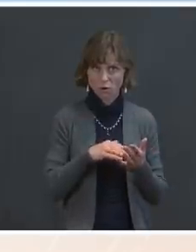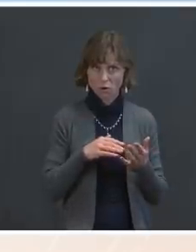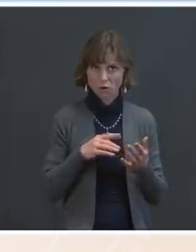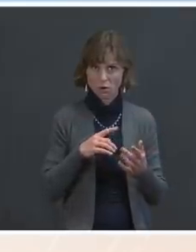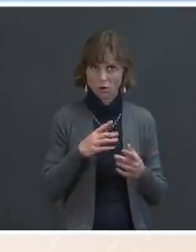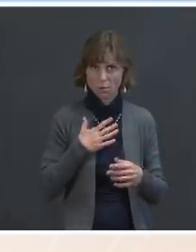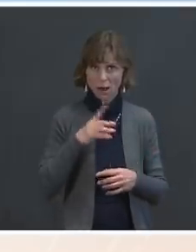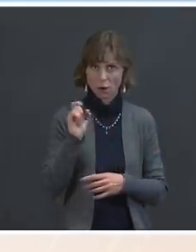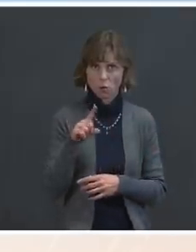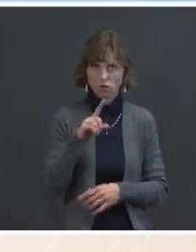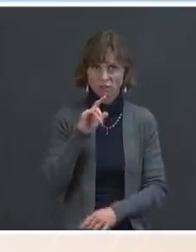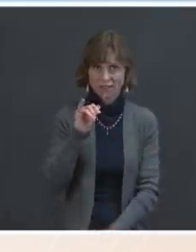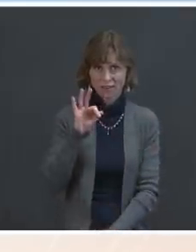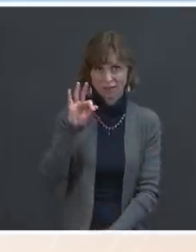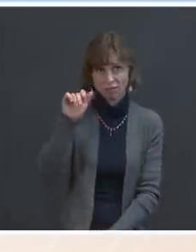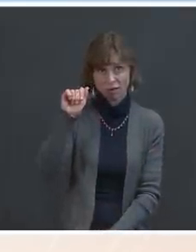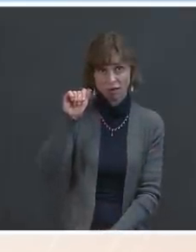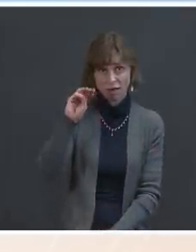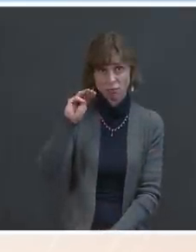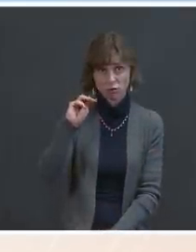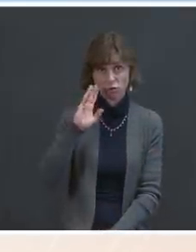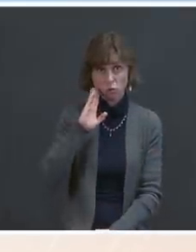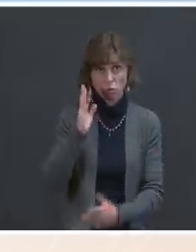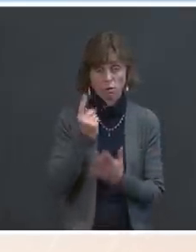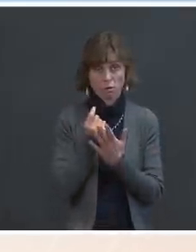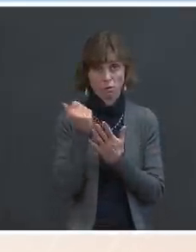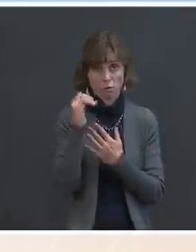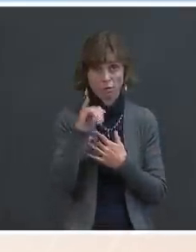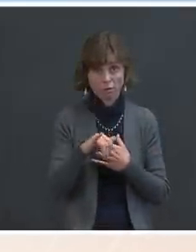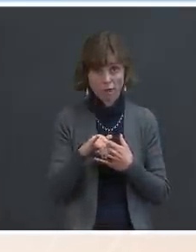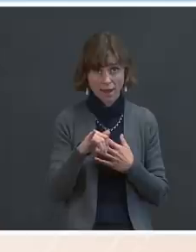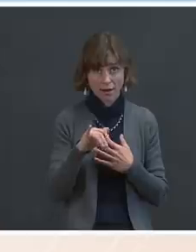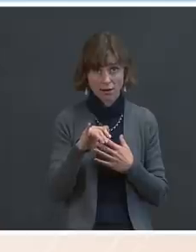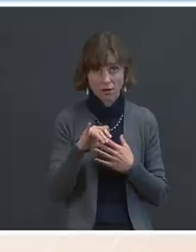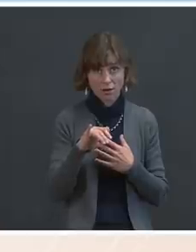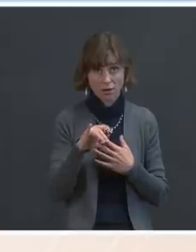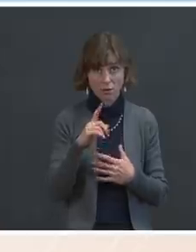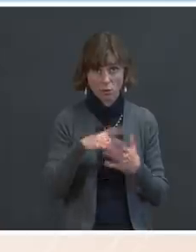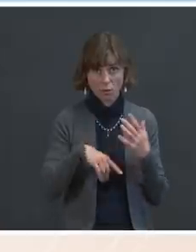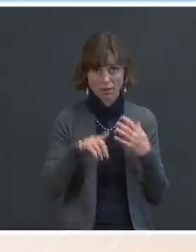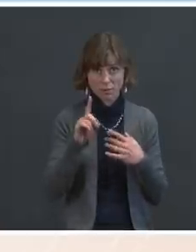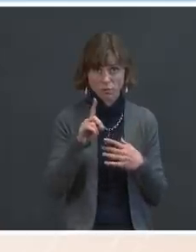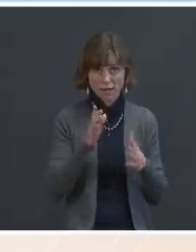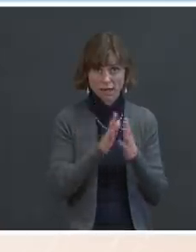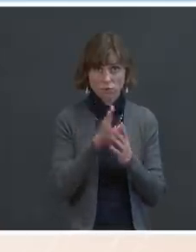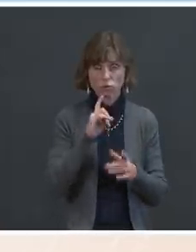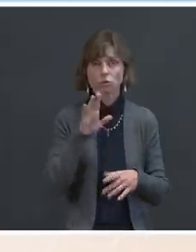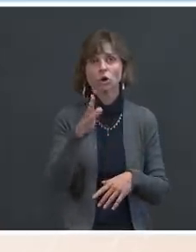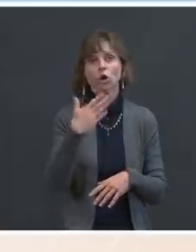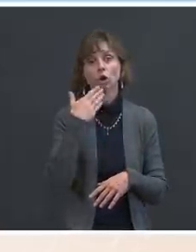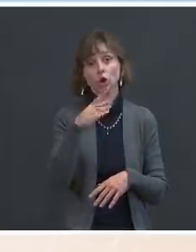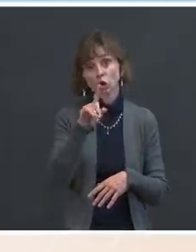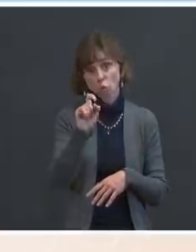is going to rescind that memo, as some Democrats have asked them to do. Ms. Psaki: That's an excellent question. I will have to talk to our team about that